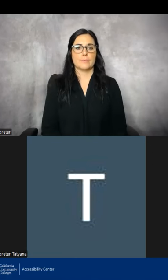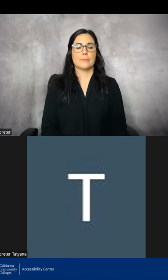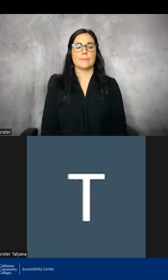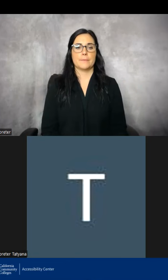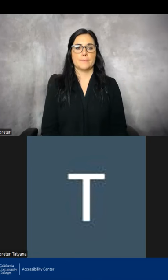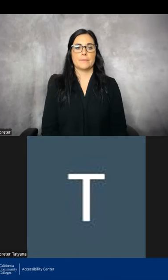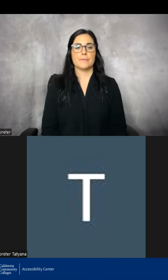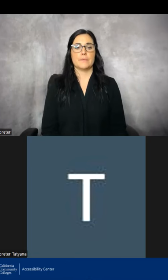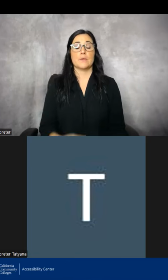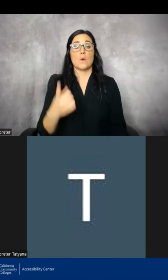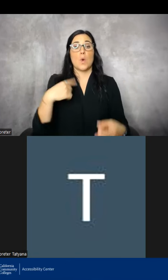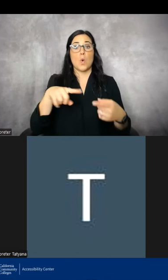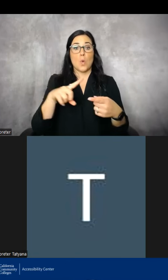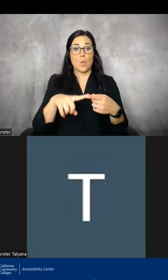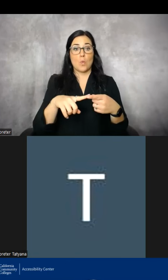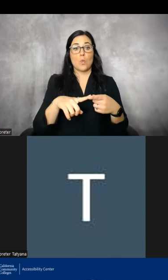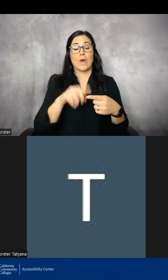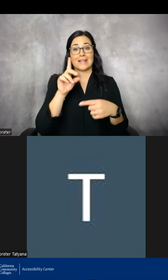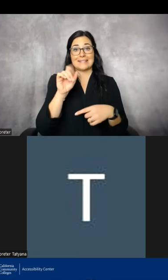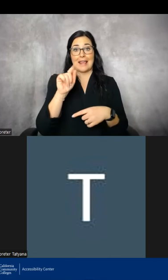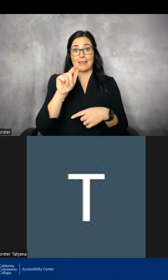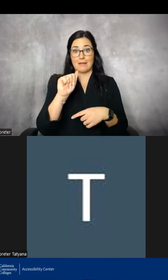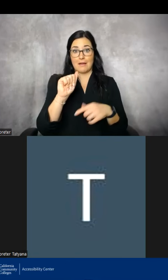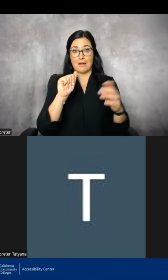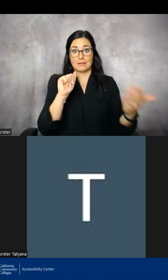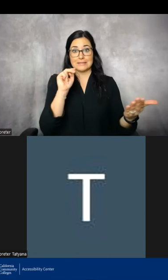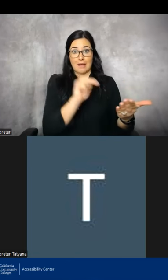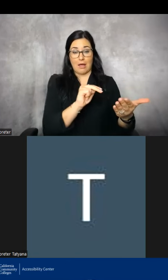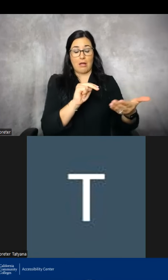And when we are in a data cell, we want to know where we are,